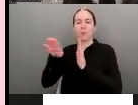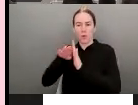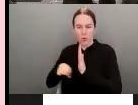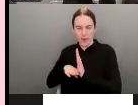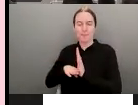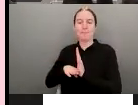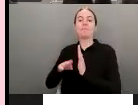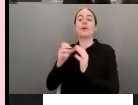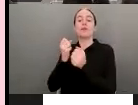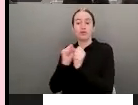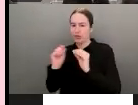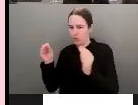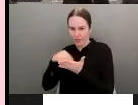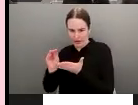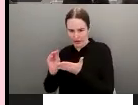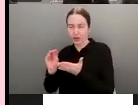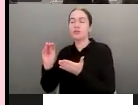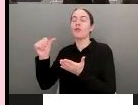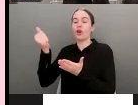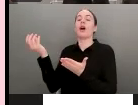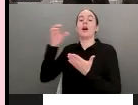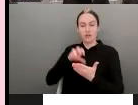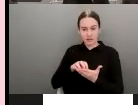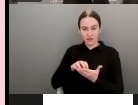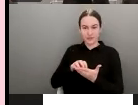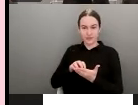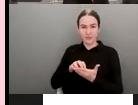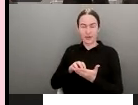you can test it